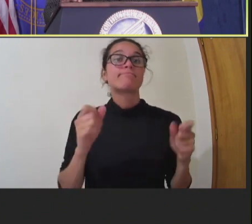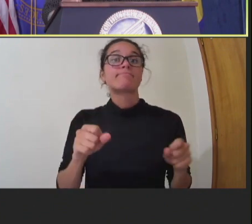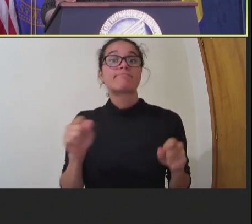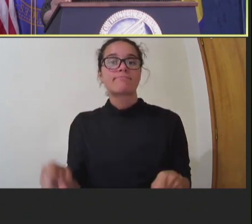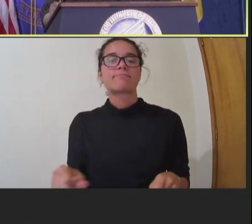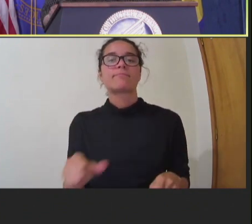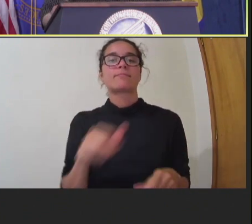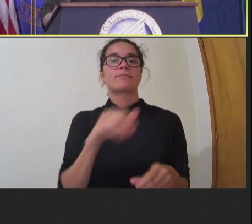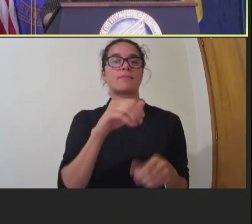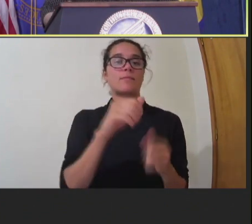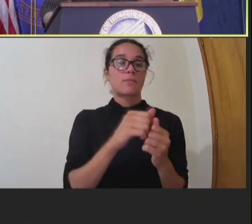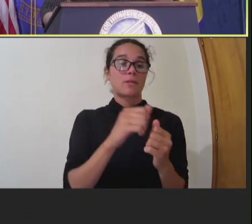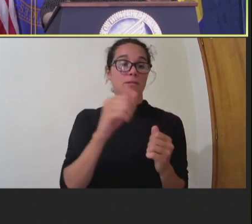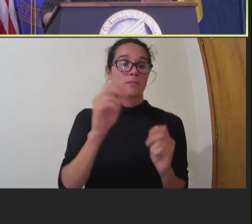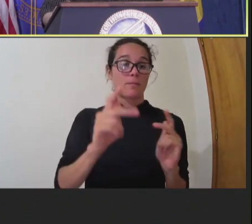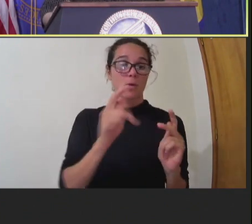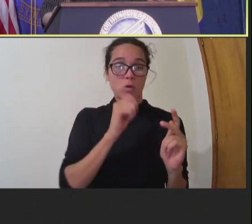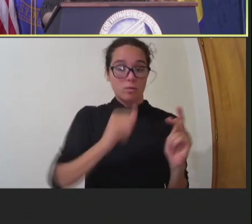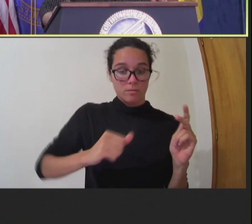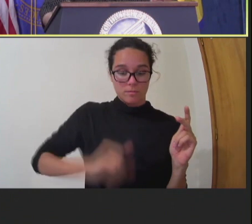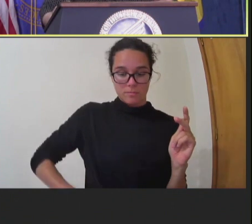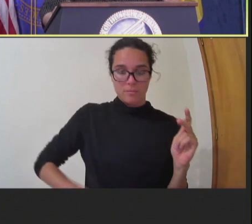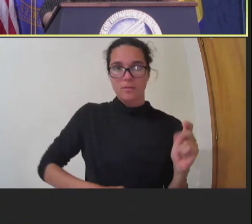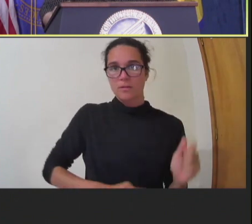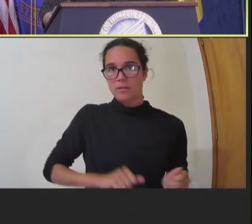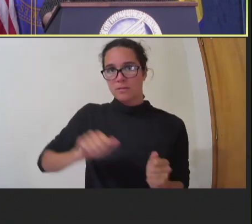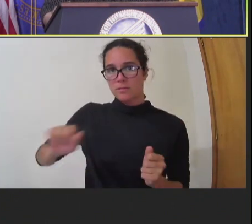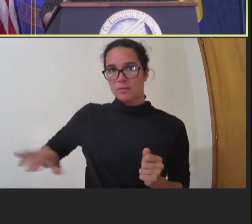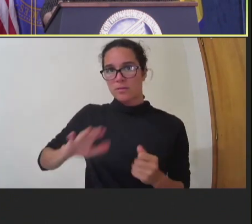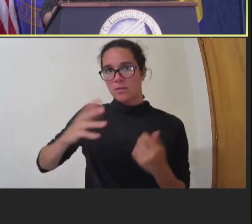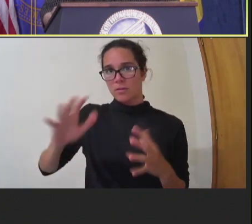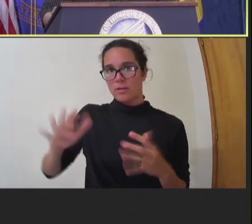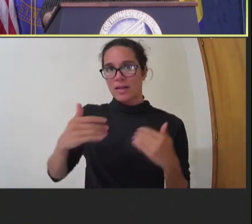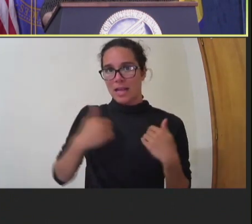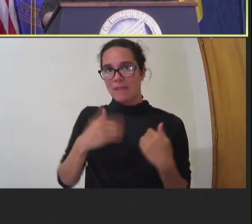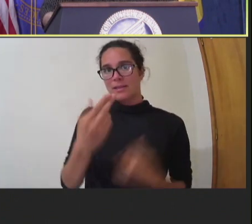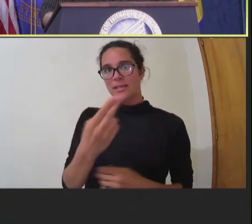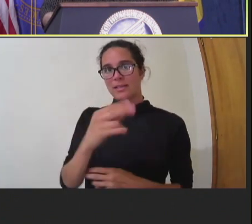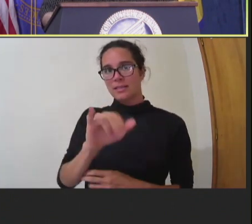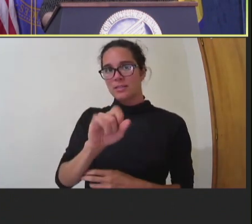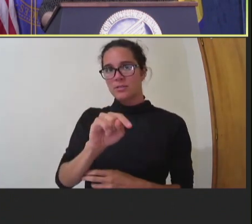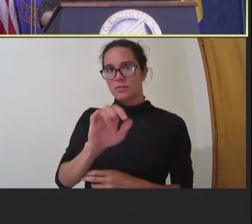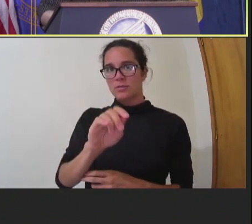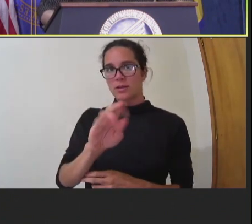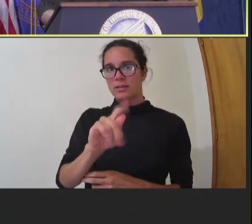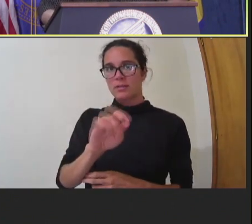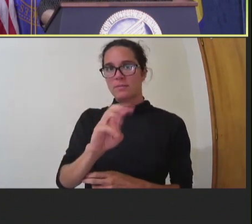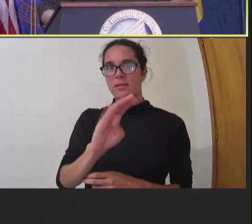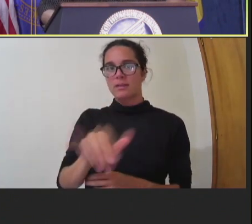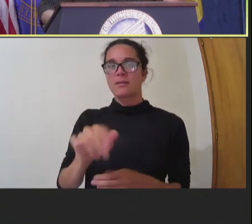of the population. So, that population could also benefit from a vaccine. So, of course,